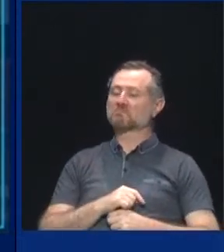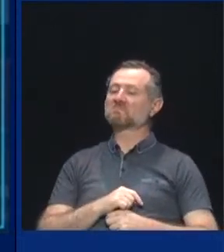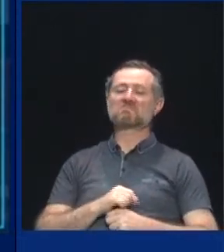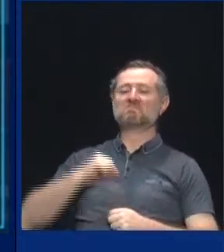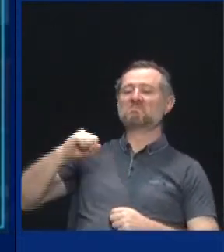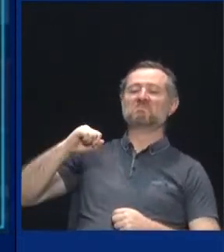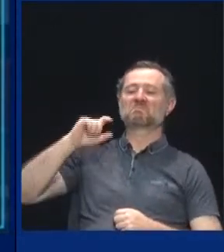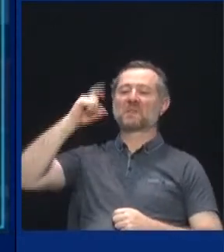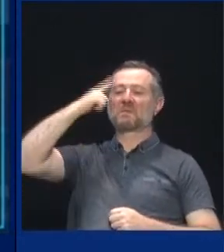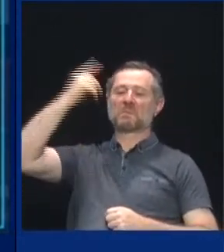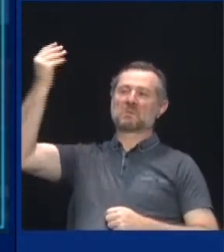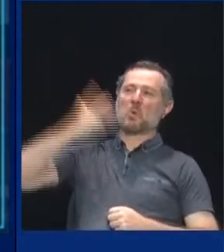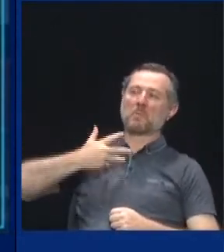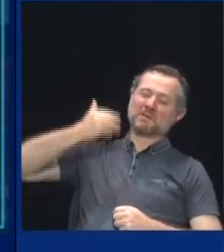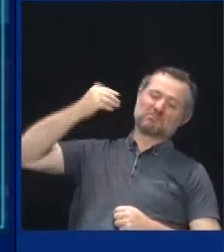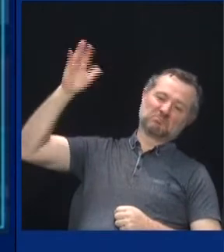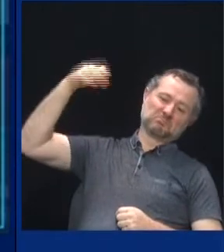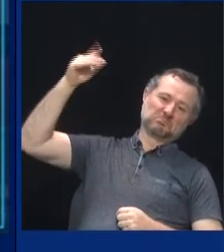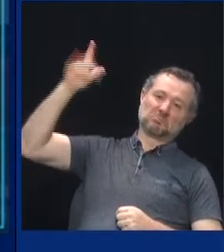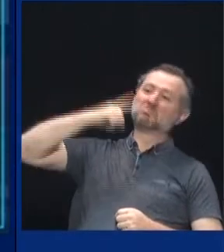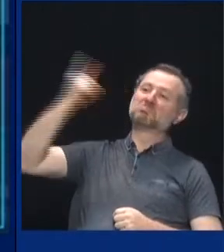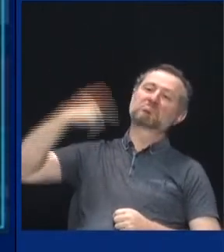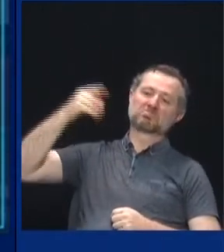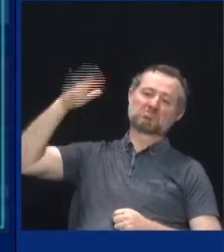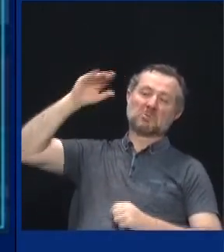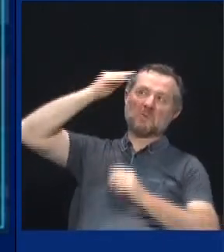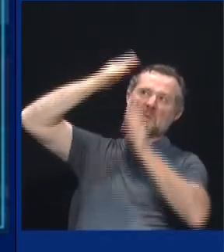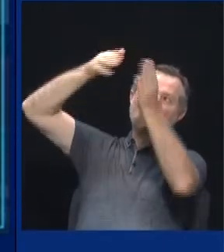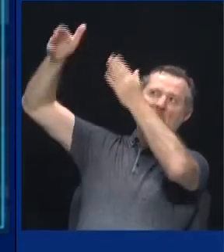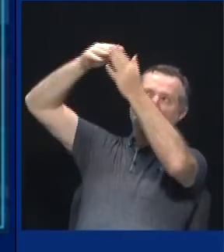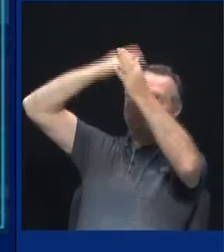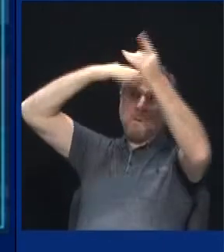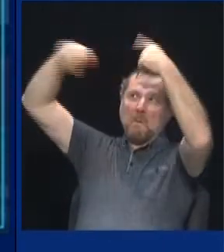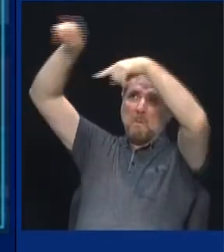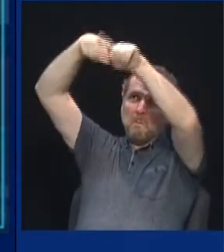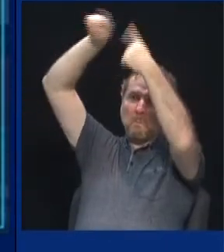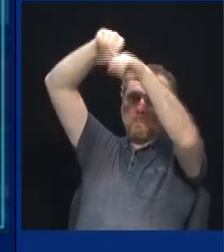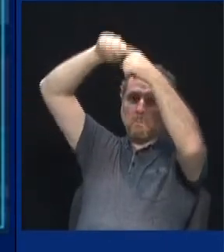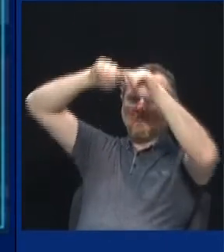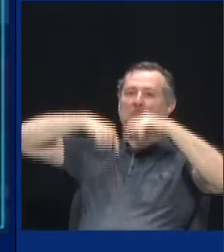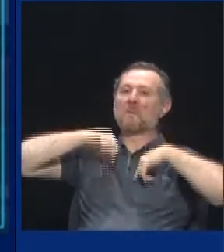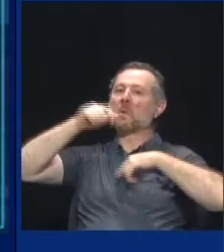THE EXPERIMENTS, IT IS TRUE. SO THE CYNICISM, SOME PEOPLE IDEALOGICALLY.